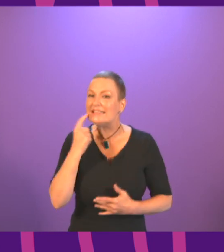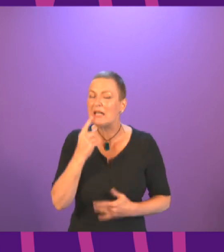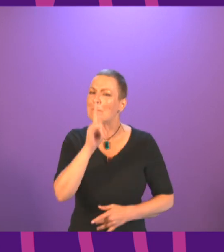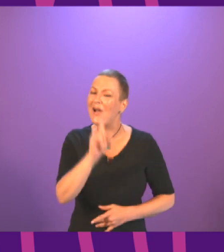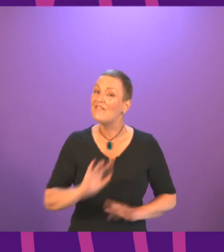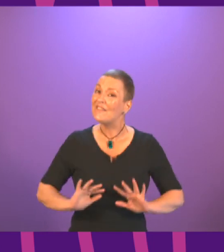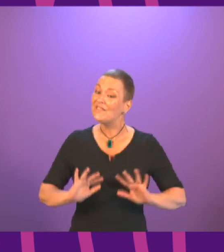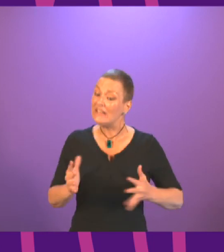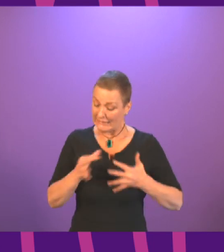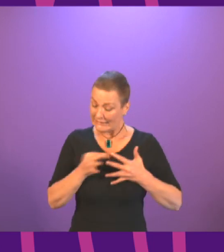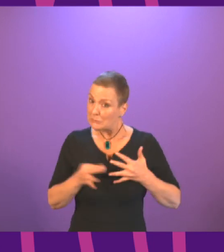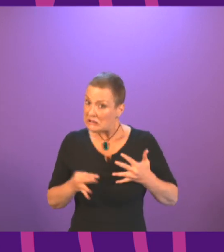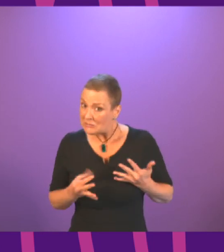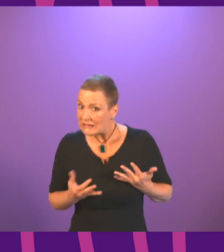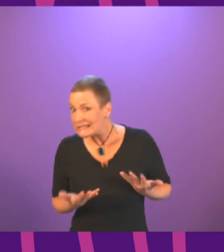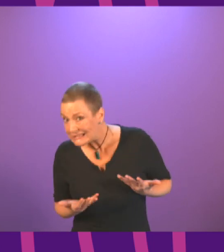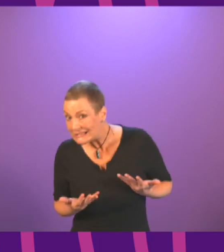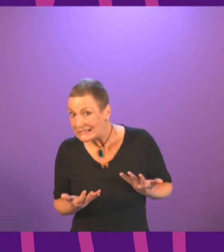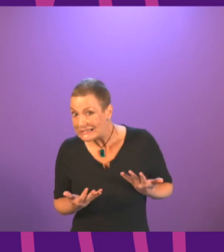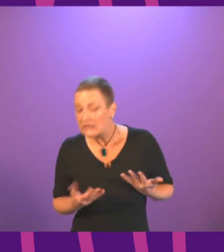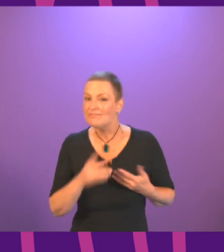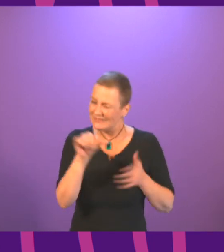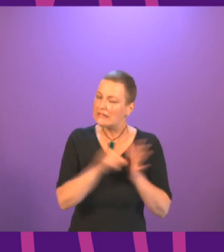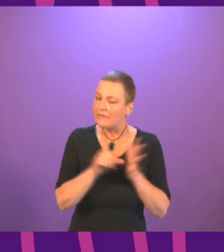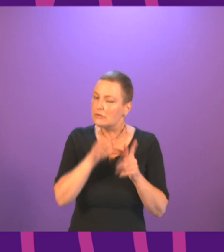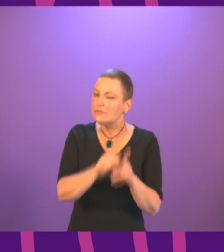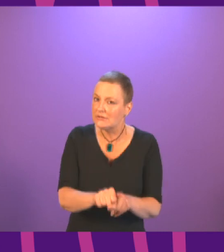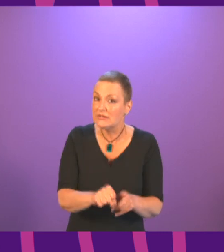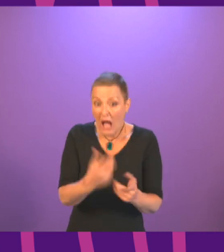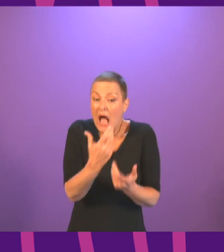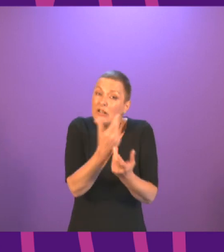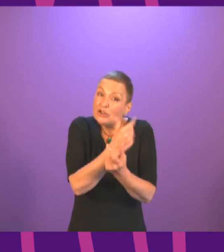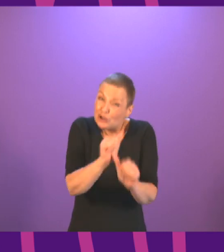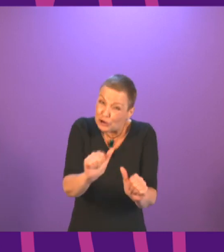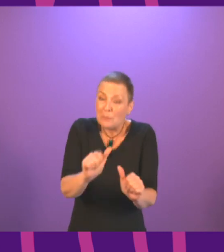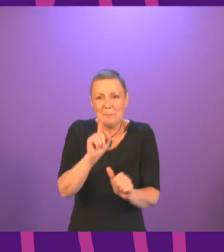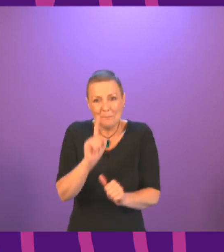who have symptoms, but less effective—not completely ineffective—for asymptomatic